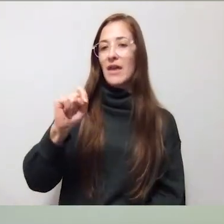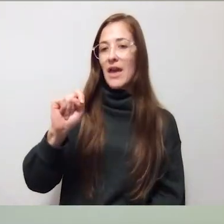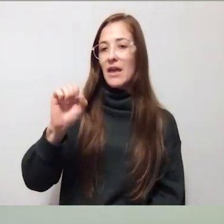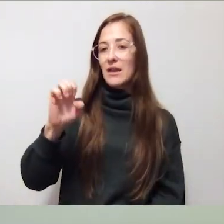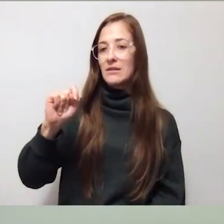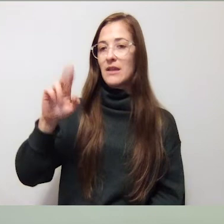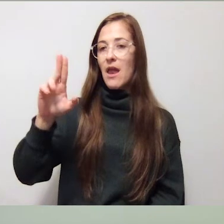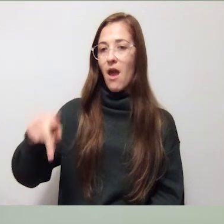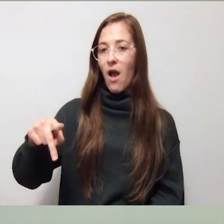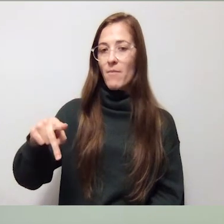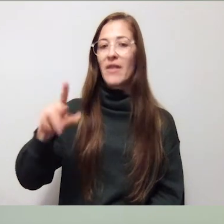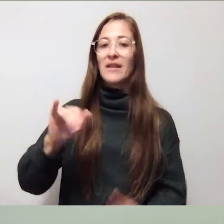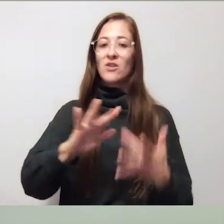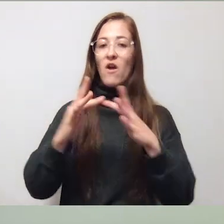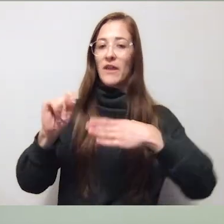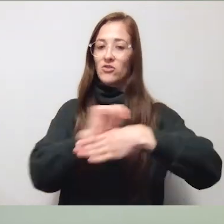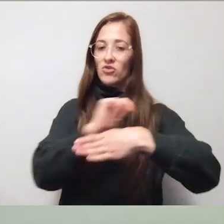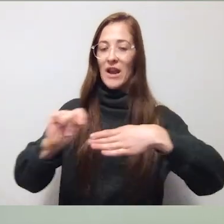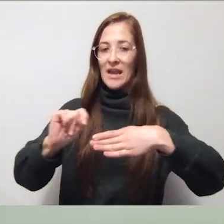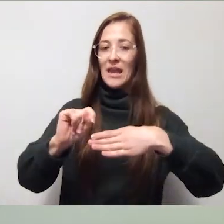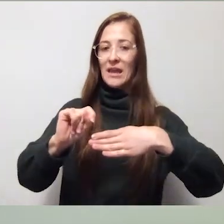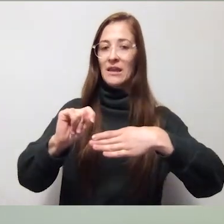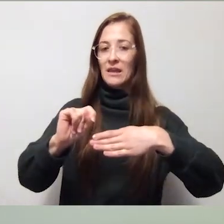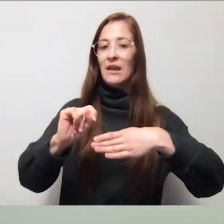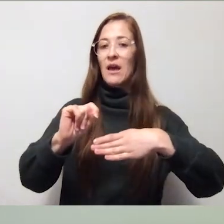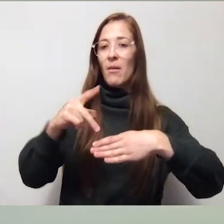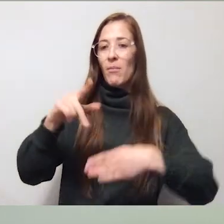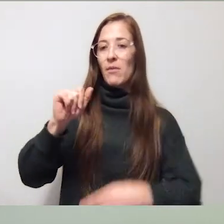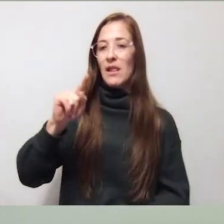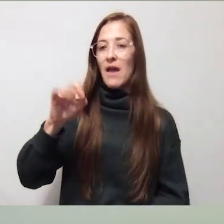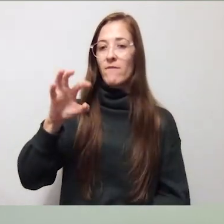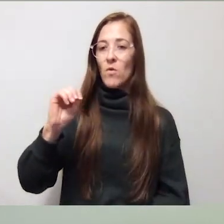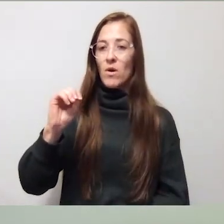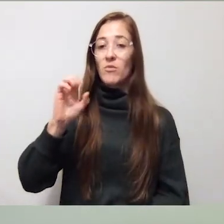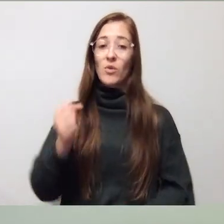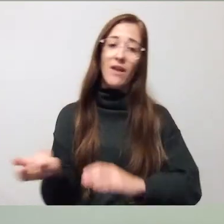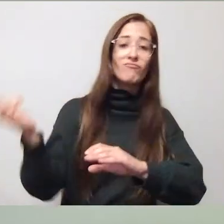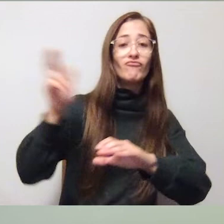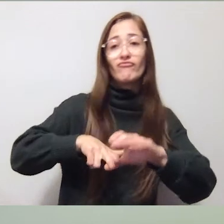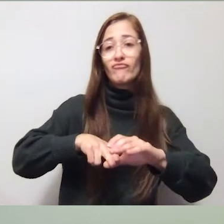which is an online training platform where you can literally hop on and you would be hard pressed to pick a subject